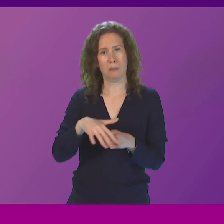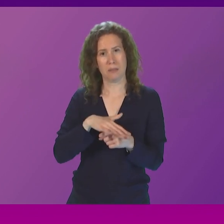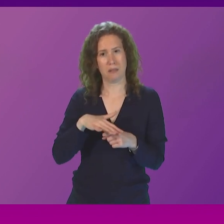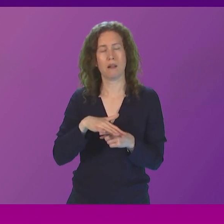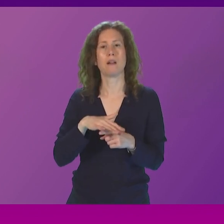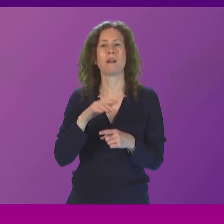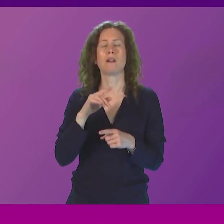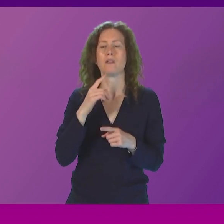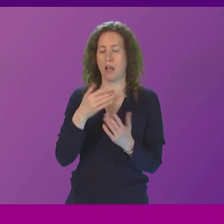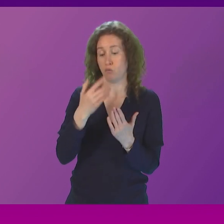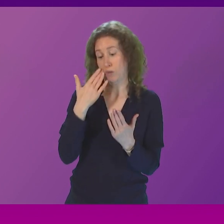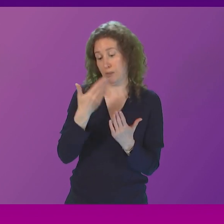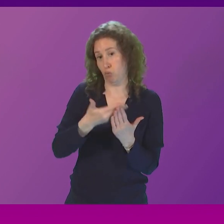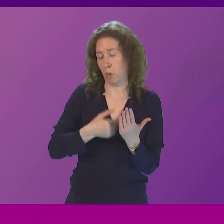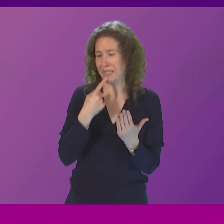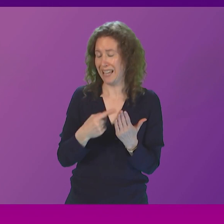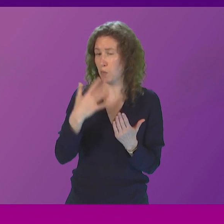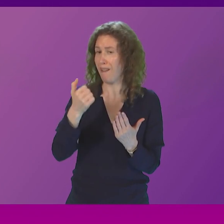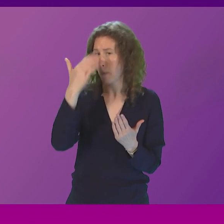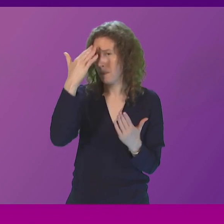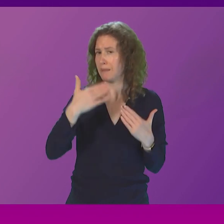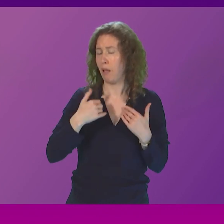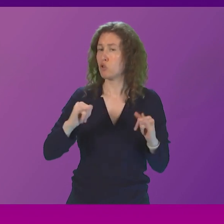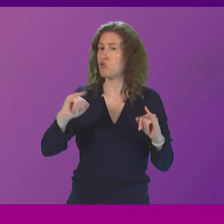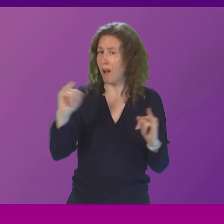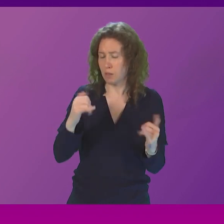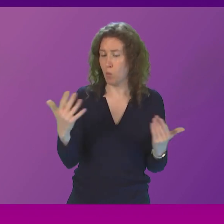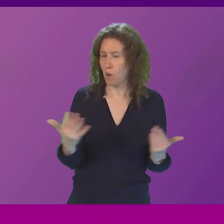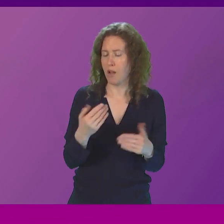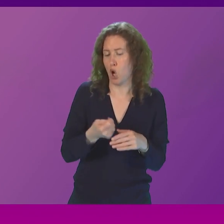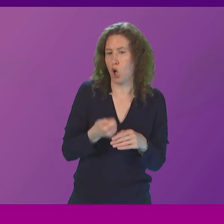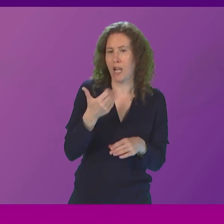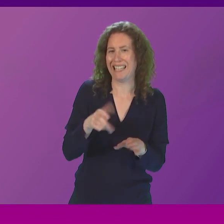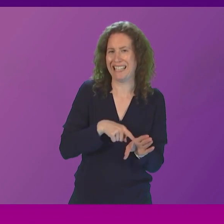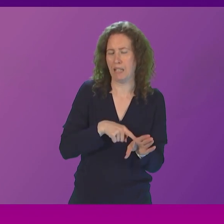reports that suggest there is a mental health crisis emerging in the early years sector.